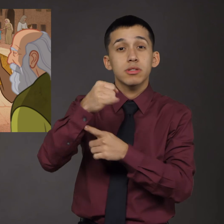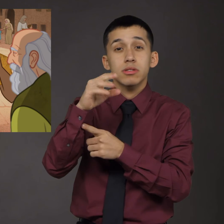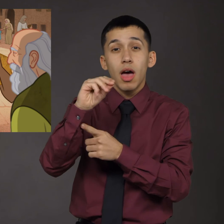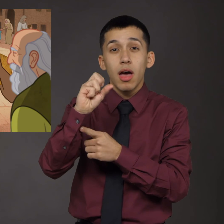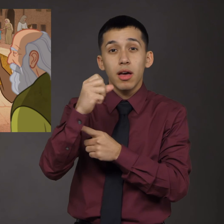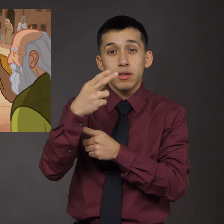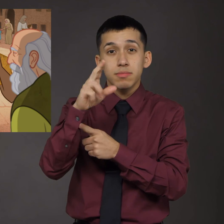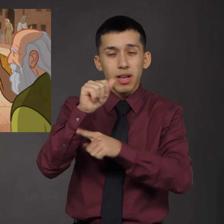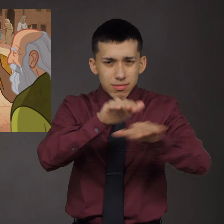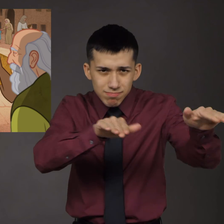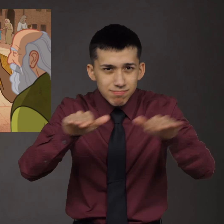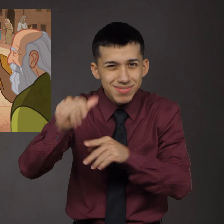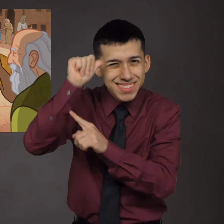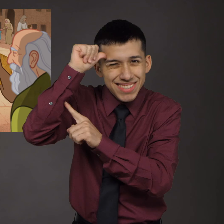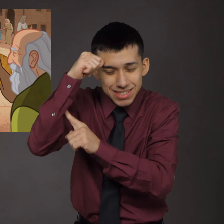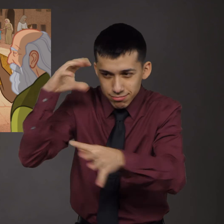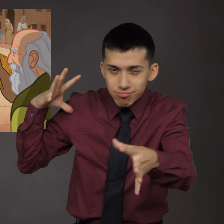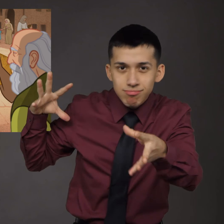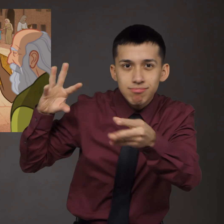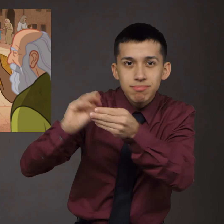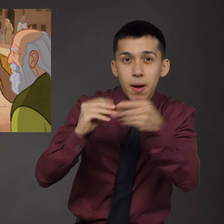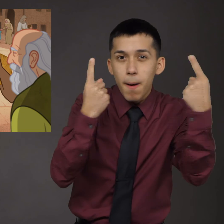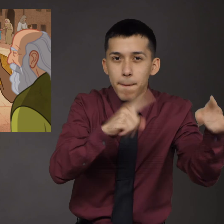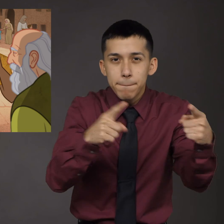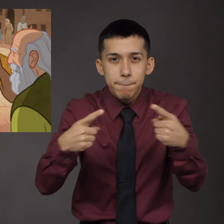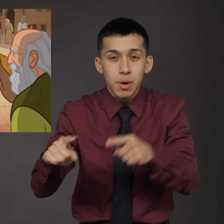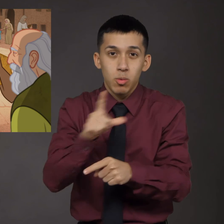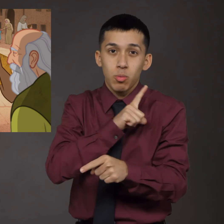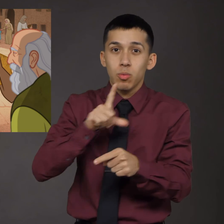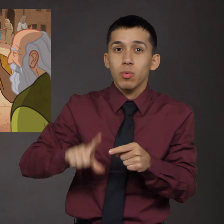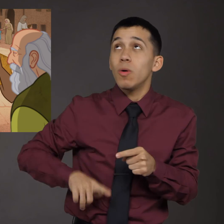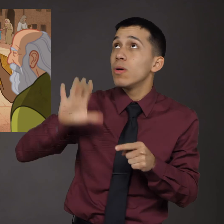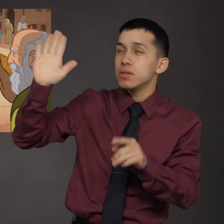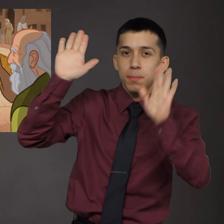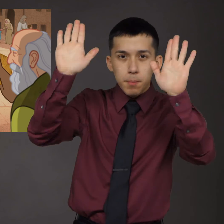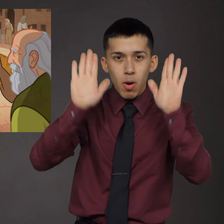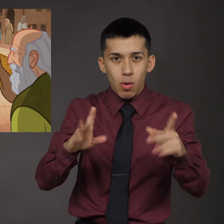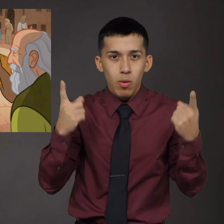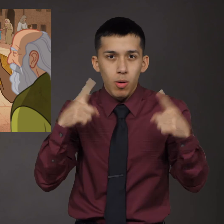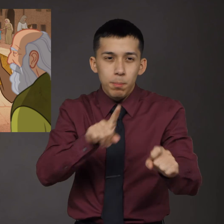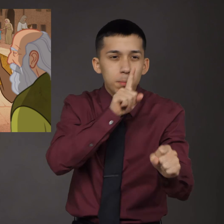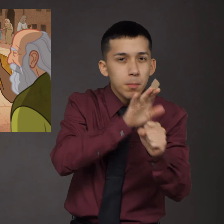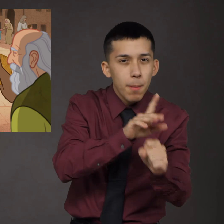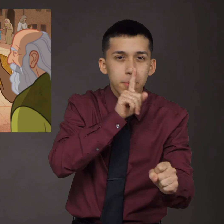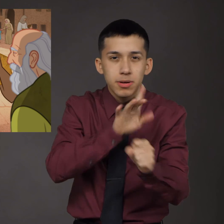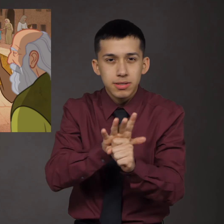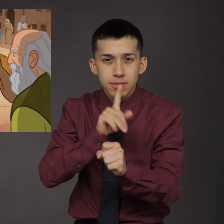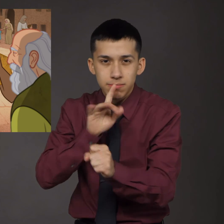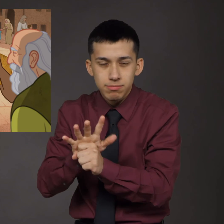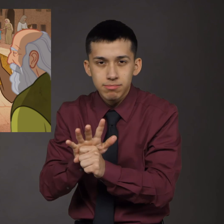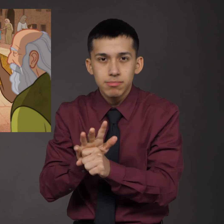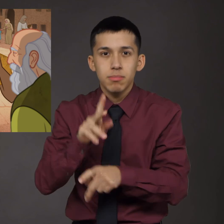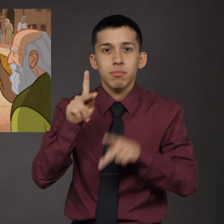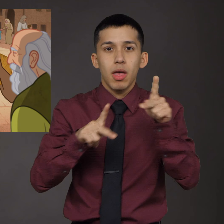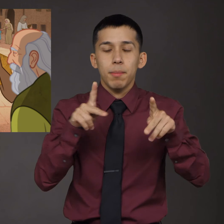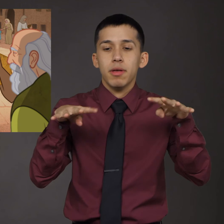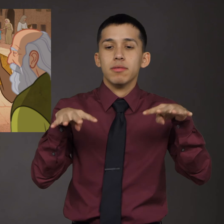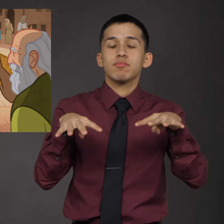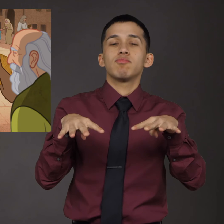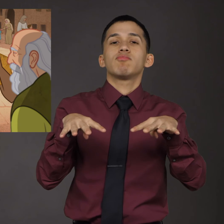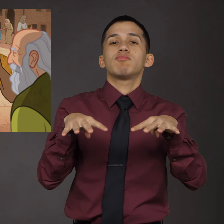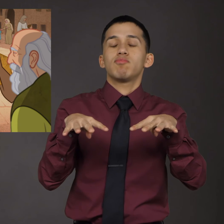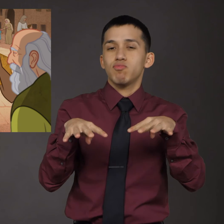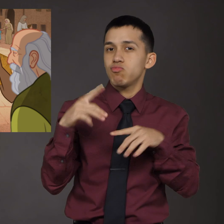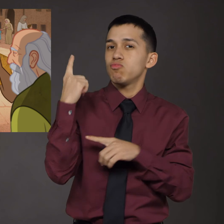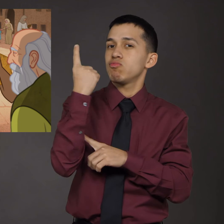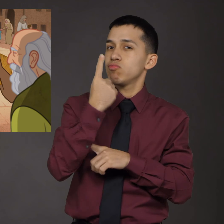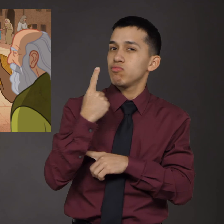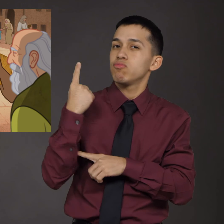Joshua reminded them of the Lord's miracles and promises.